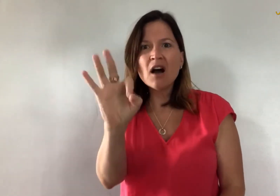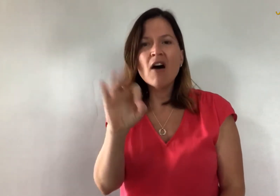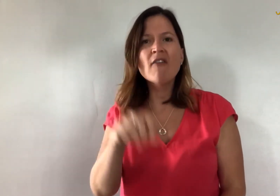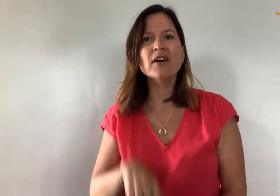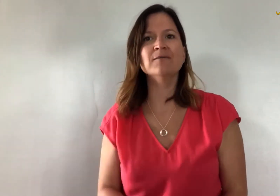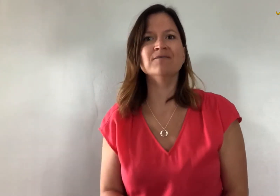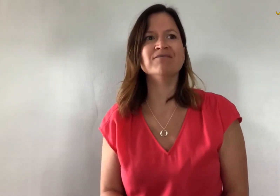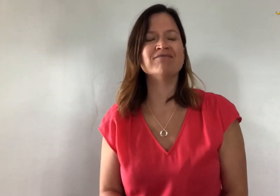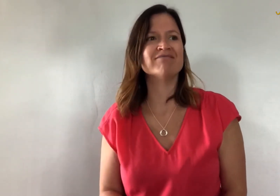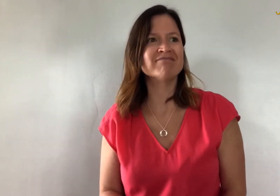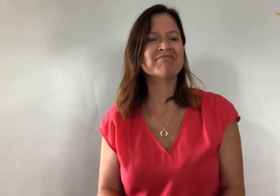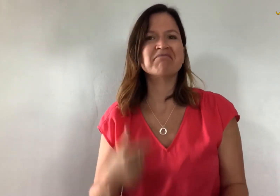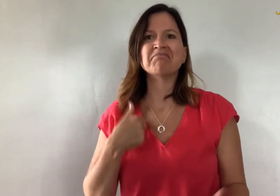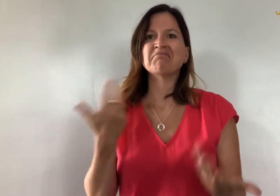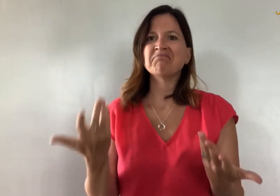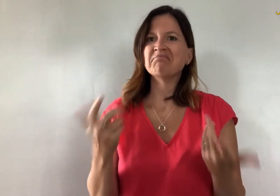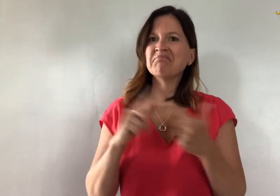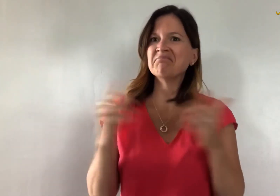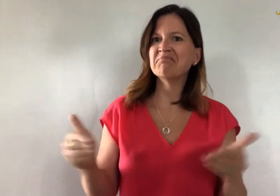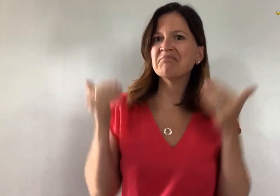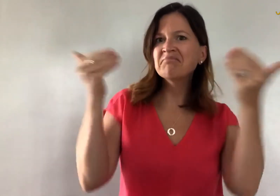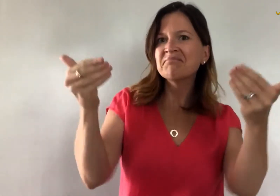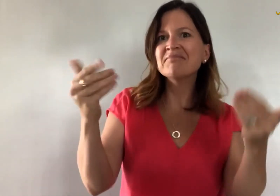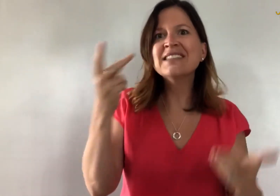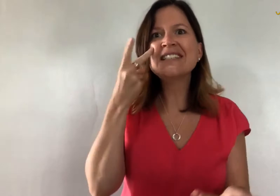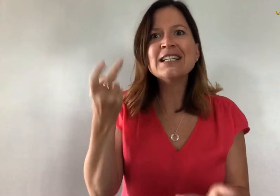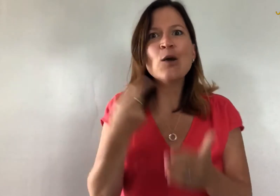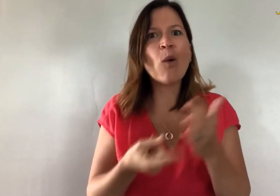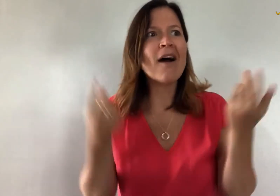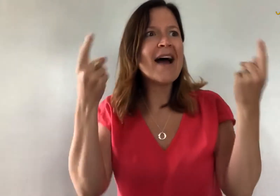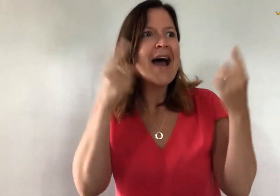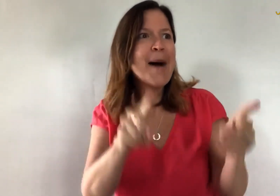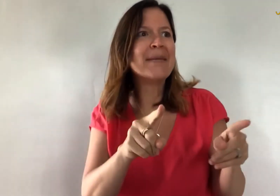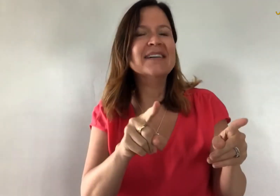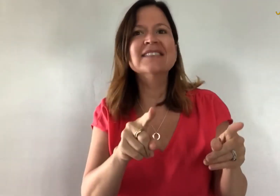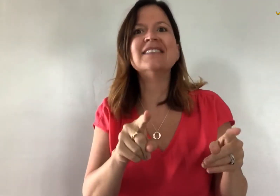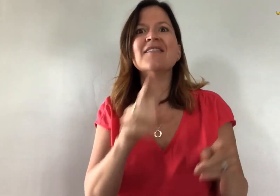I wanted to go for it and see what happens.